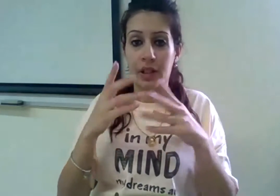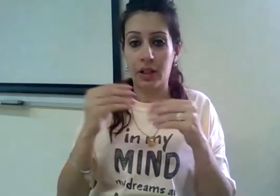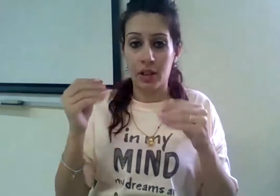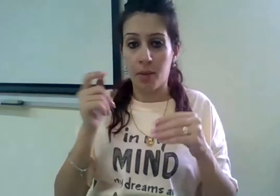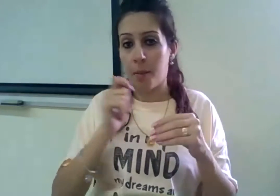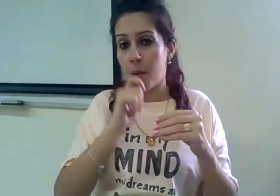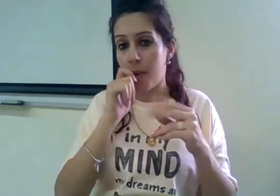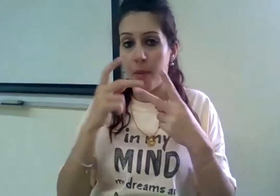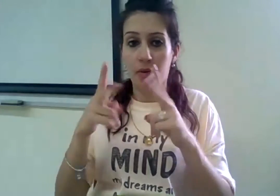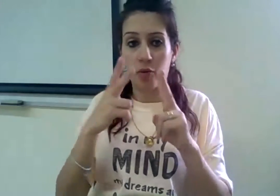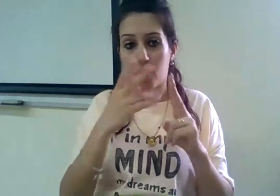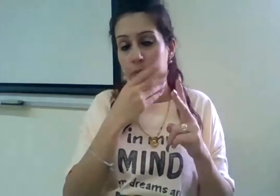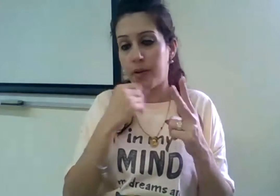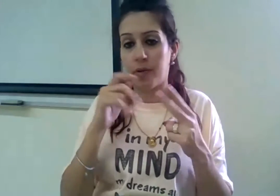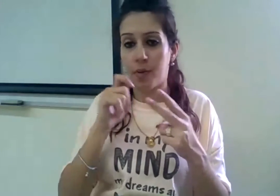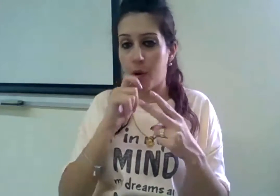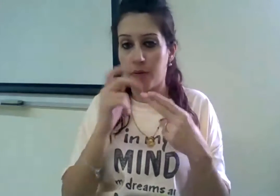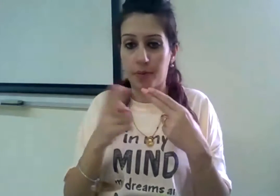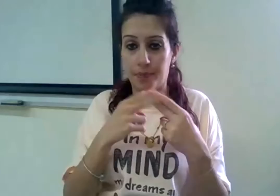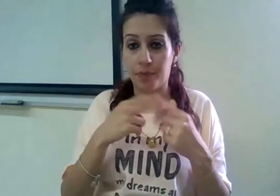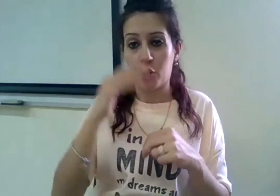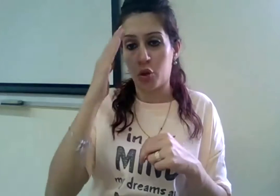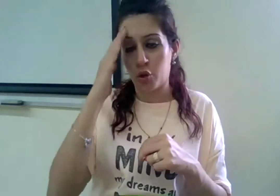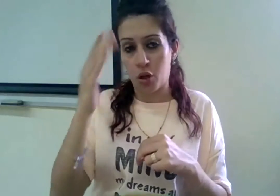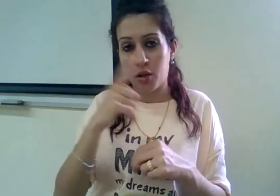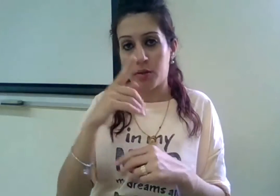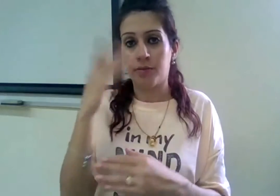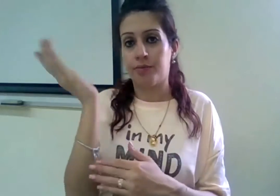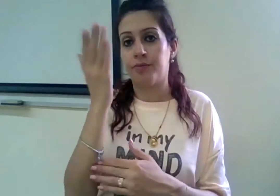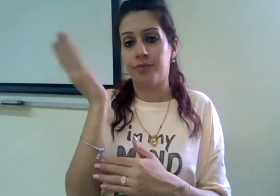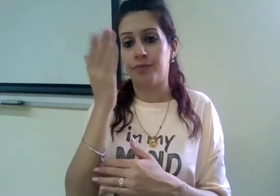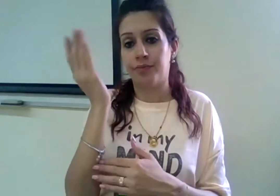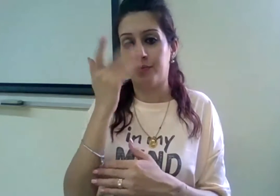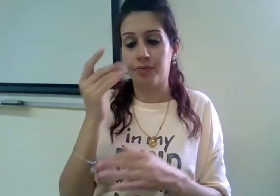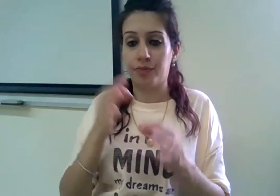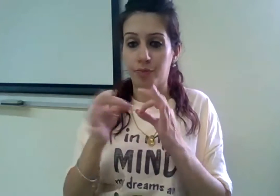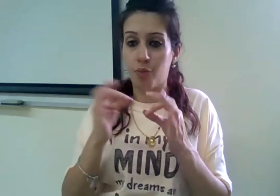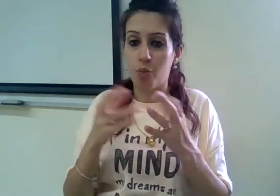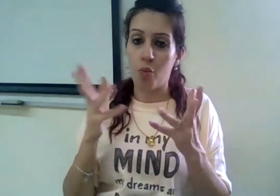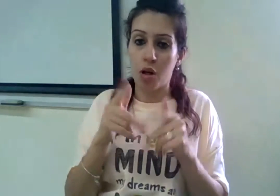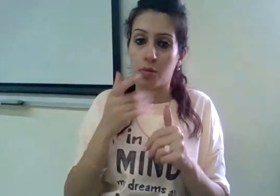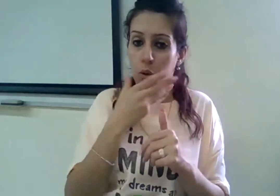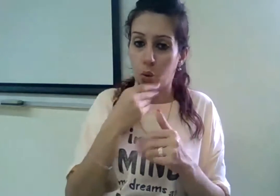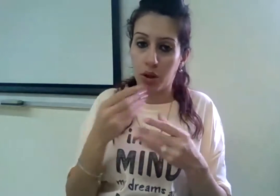this was, became very evident from the feedback they received